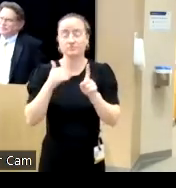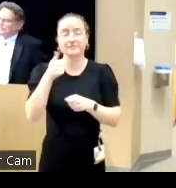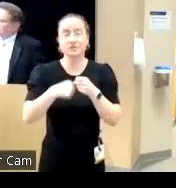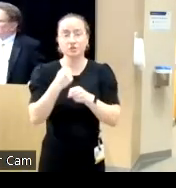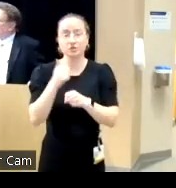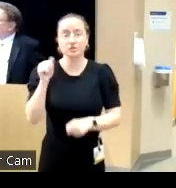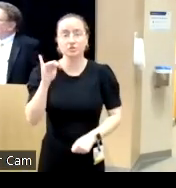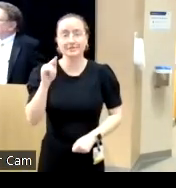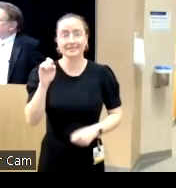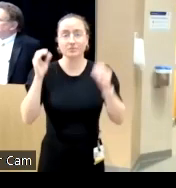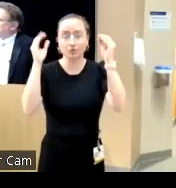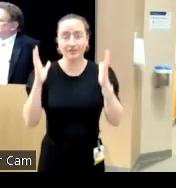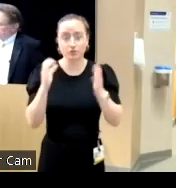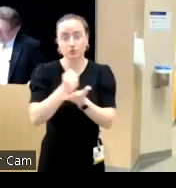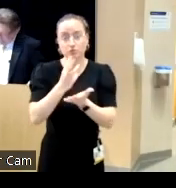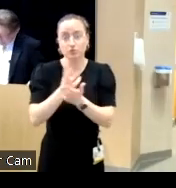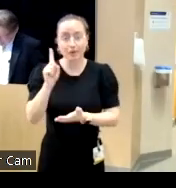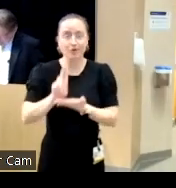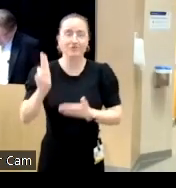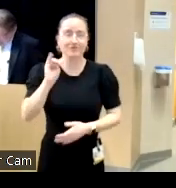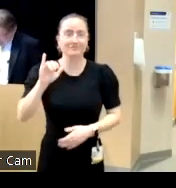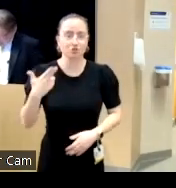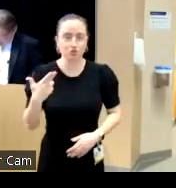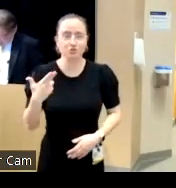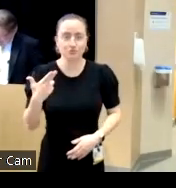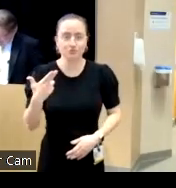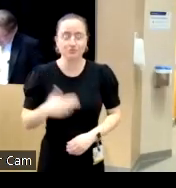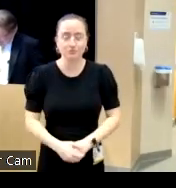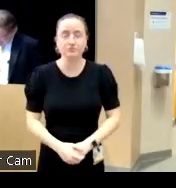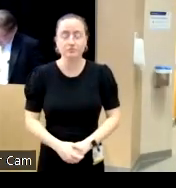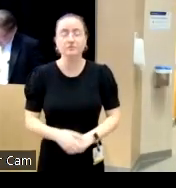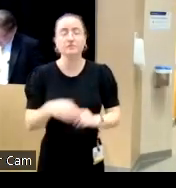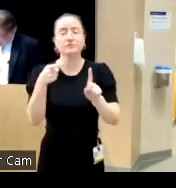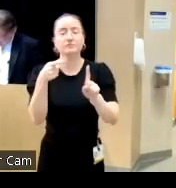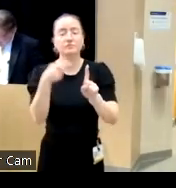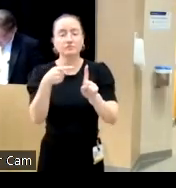professor of social work at the University of Michigan and uh there at the center for